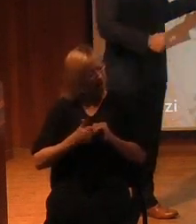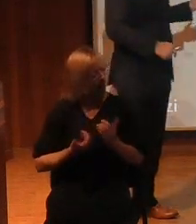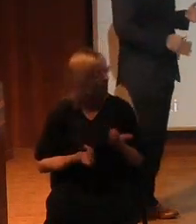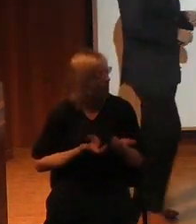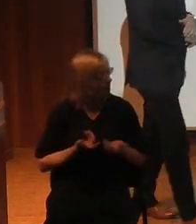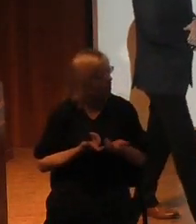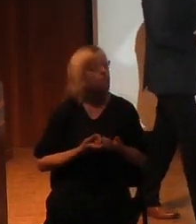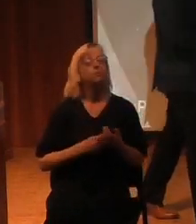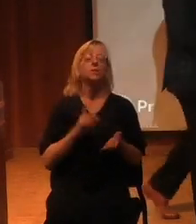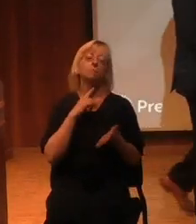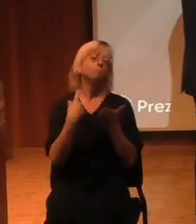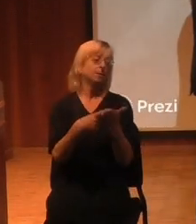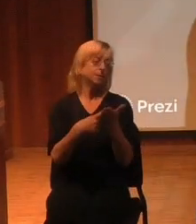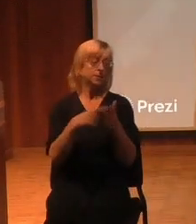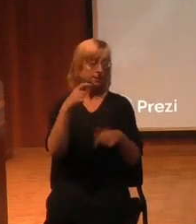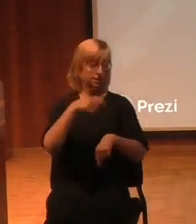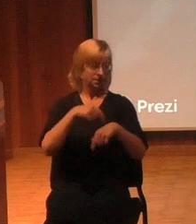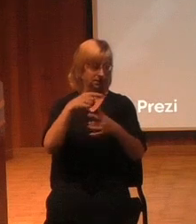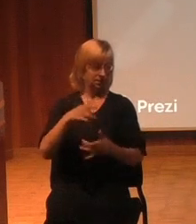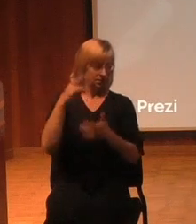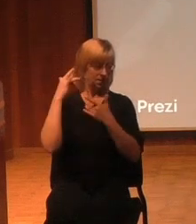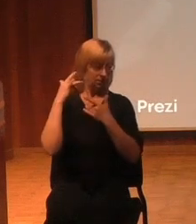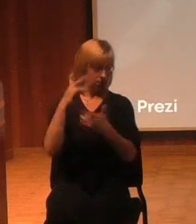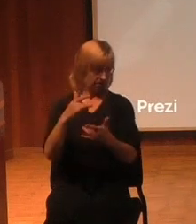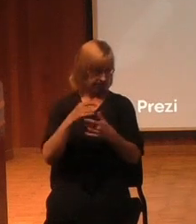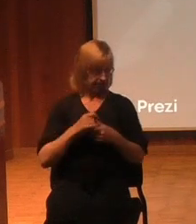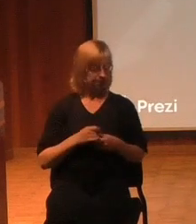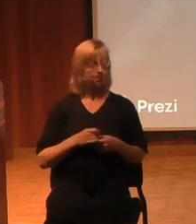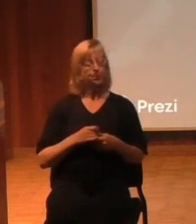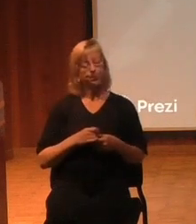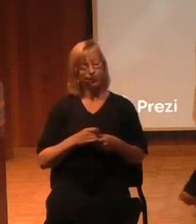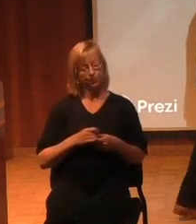So, let's talk a little bit about time travel. Excuse me.